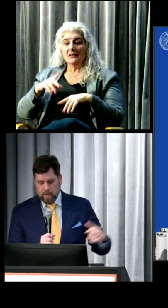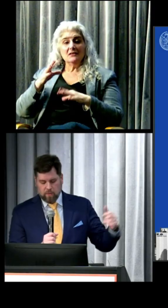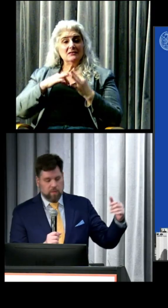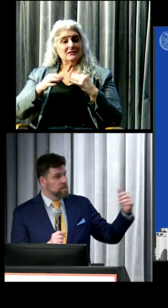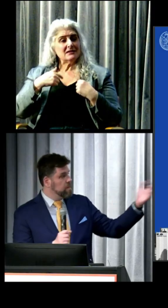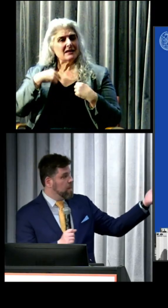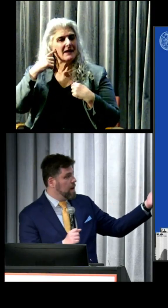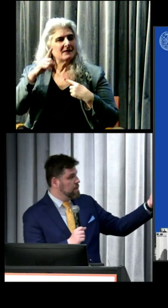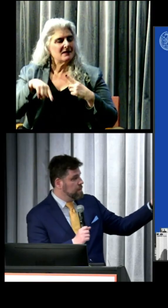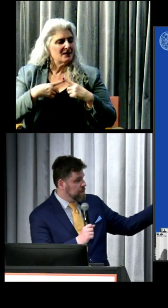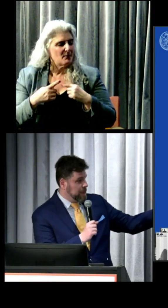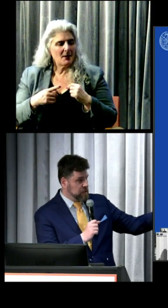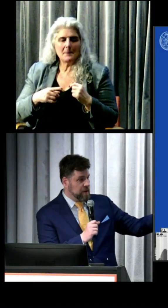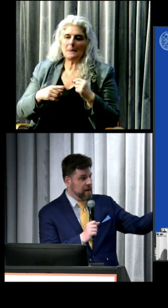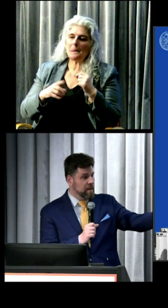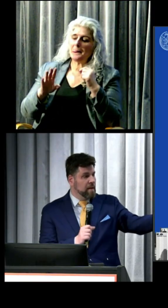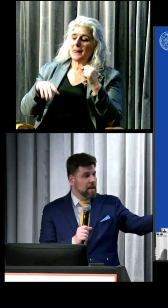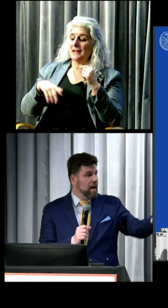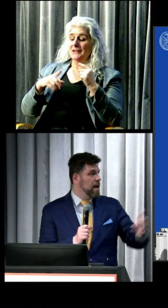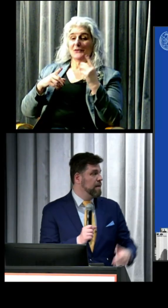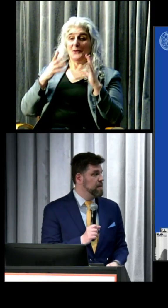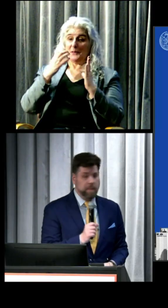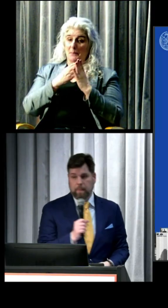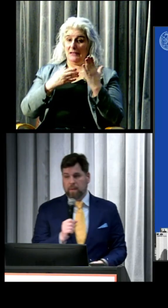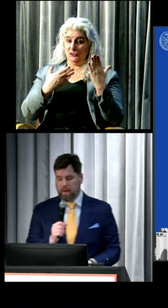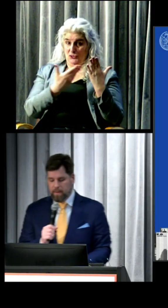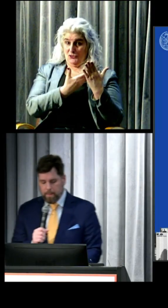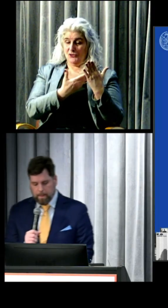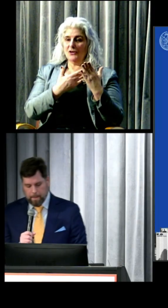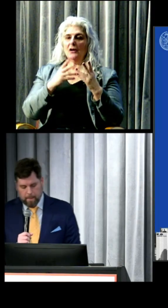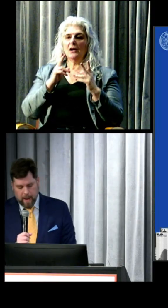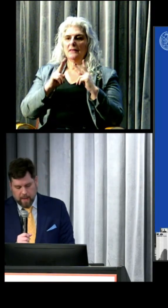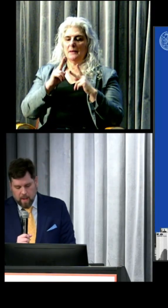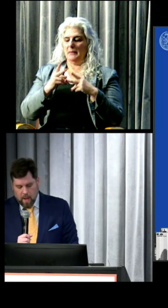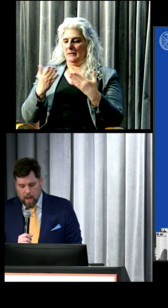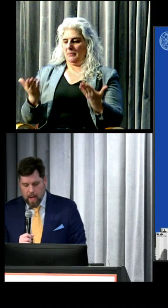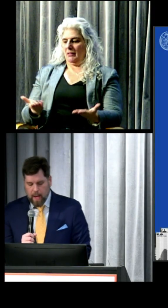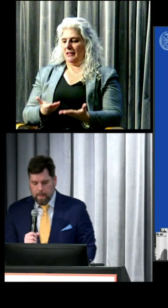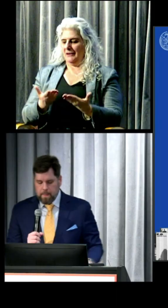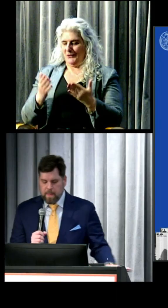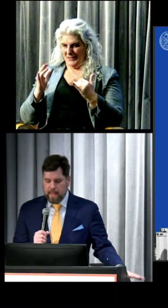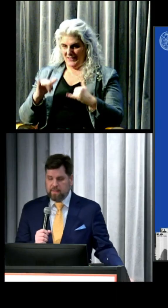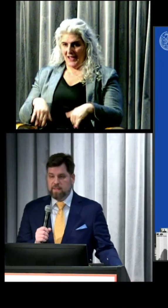broader publics to inform people's decision making to help them be active residents of the